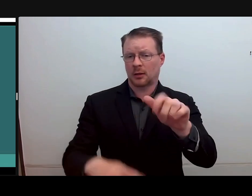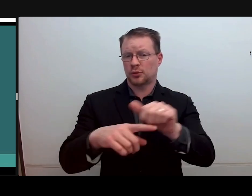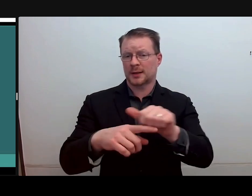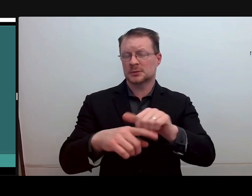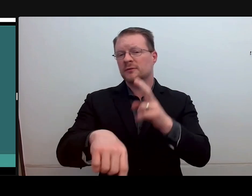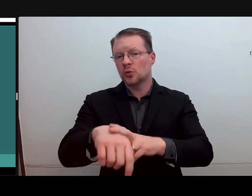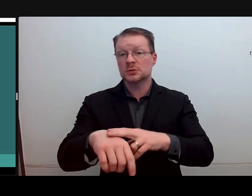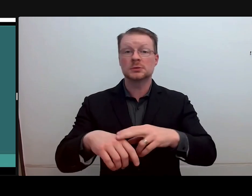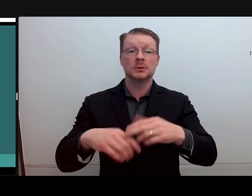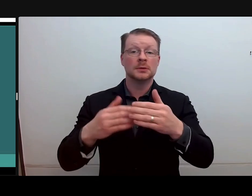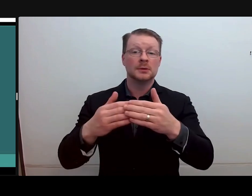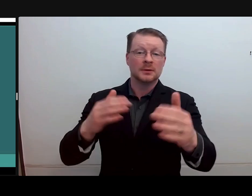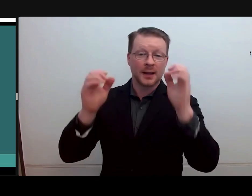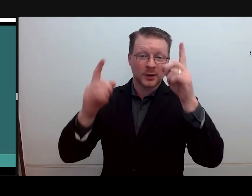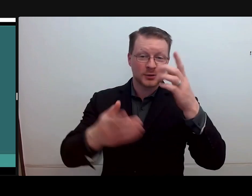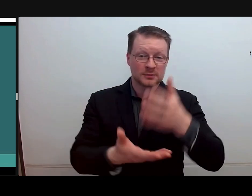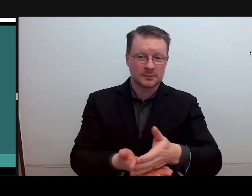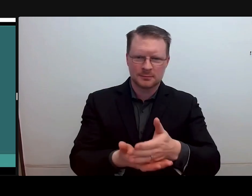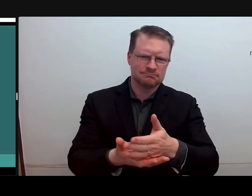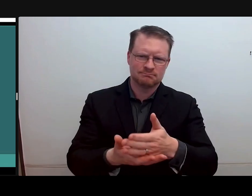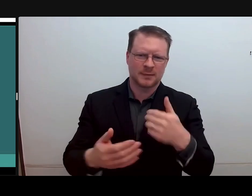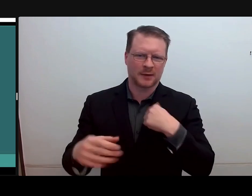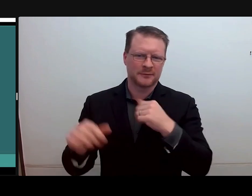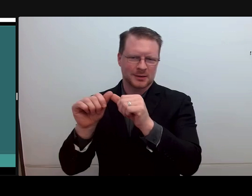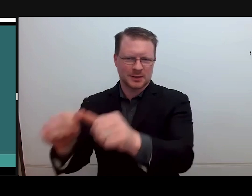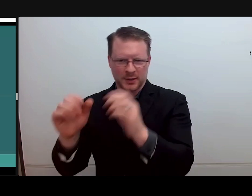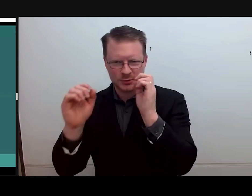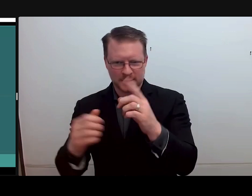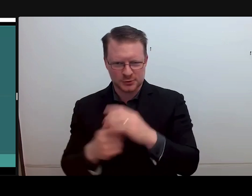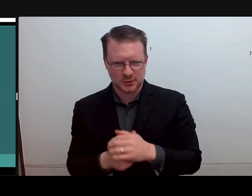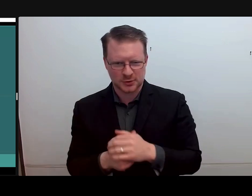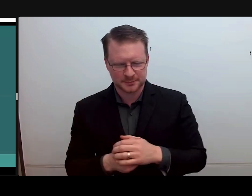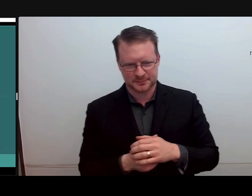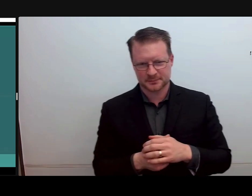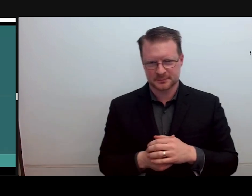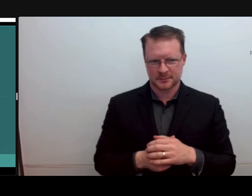And then we move into clinical practice, and at that point education does not stop there,